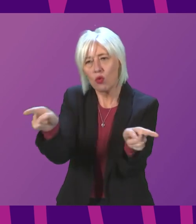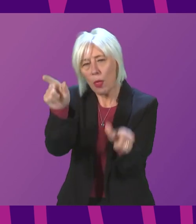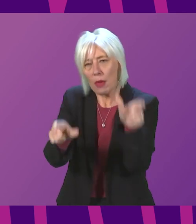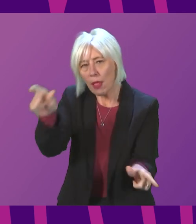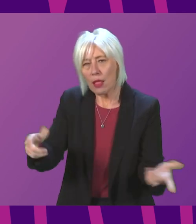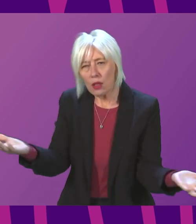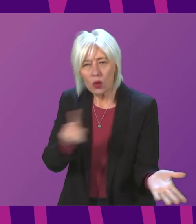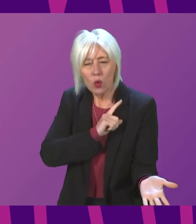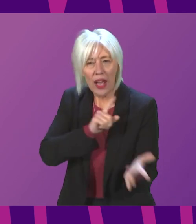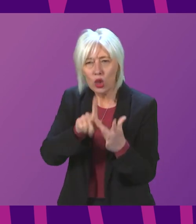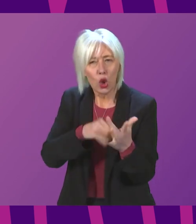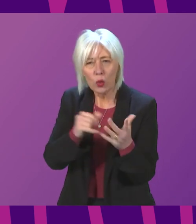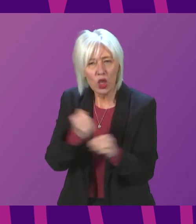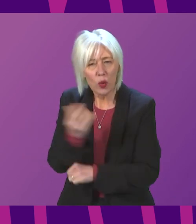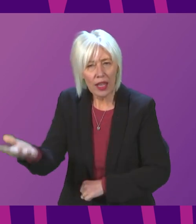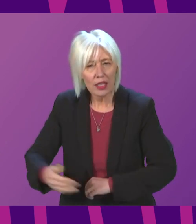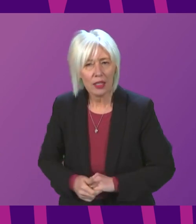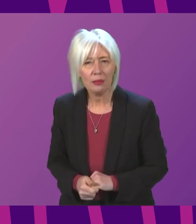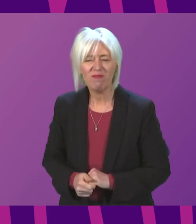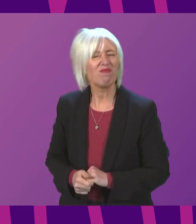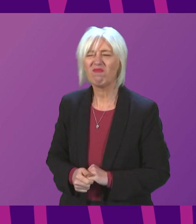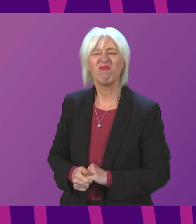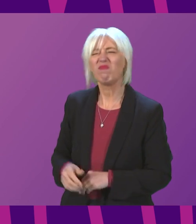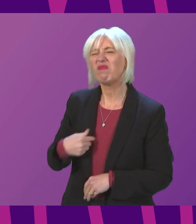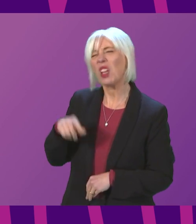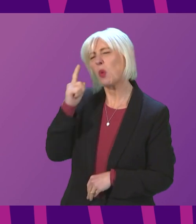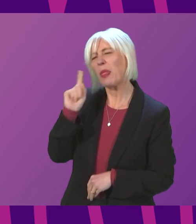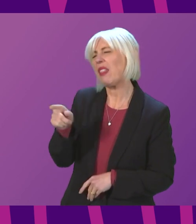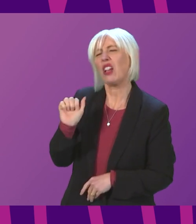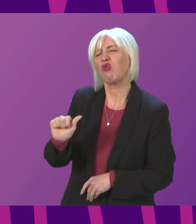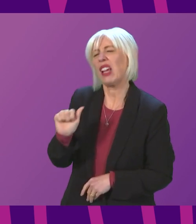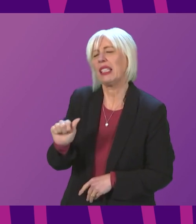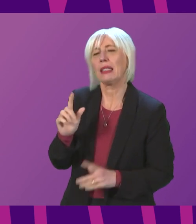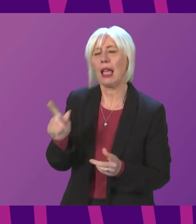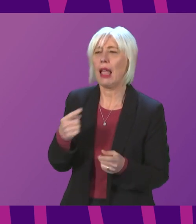I think that that is not the case at all. I will come on to the most recent data in a second.